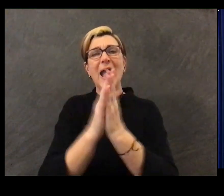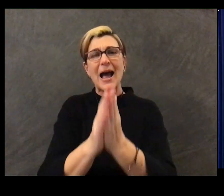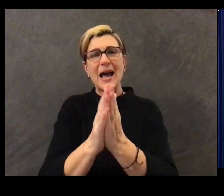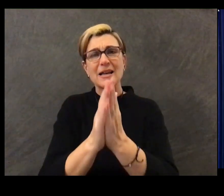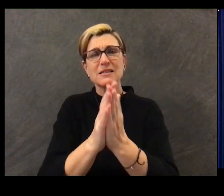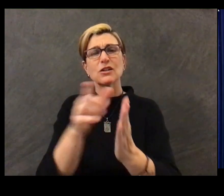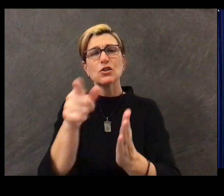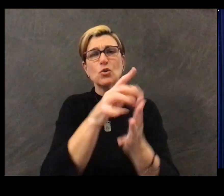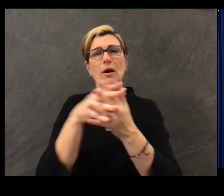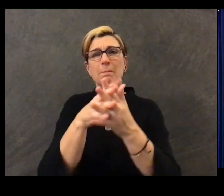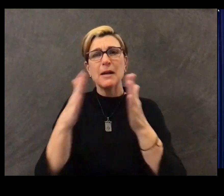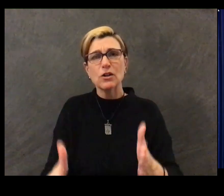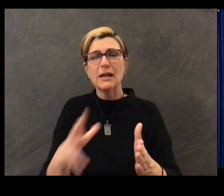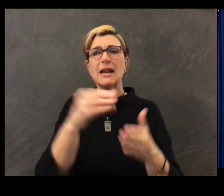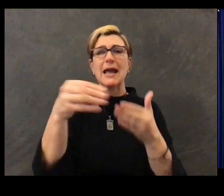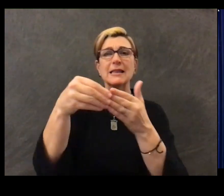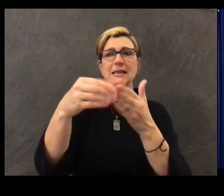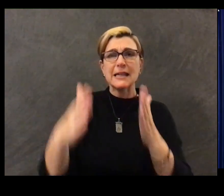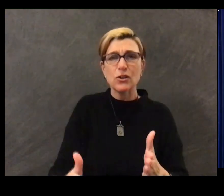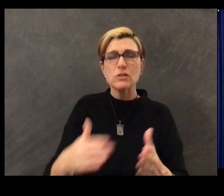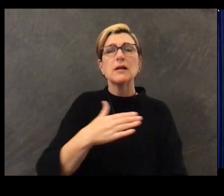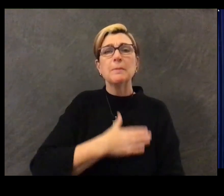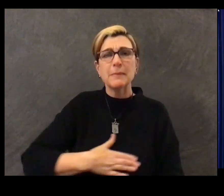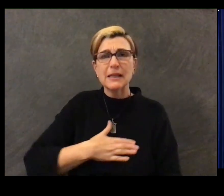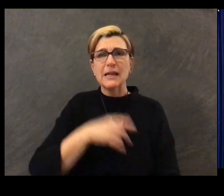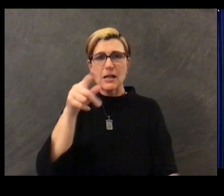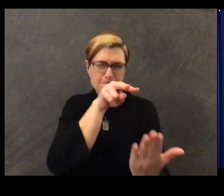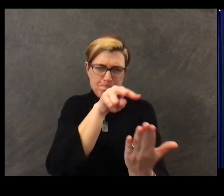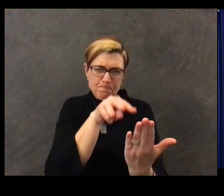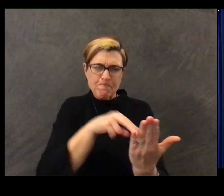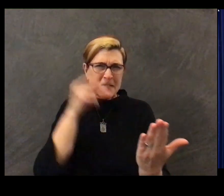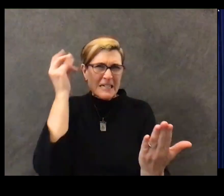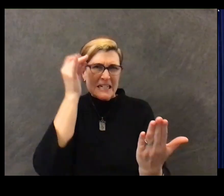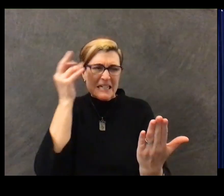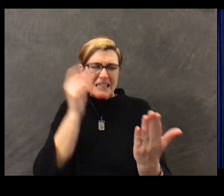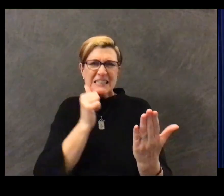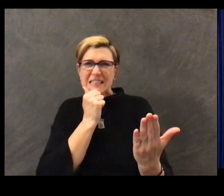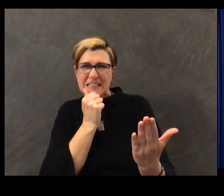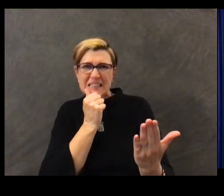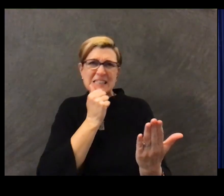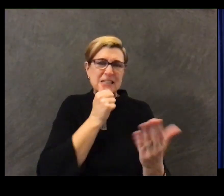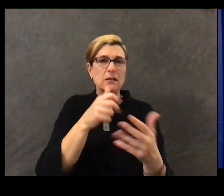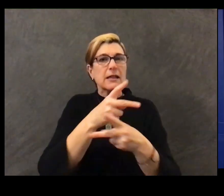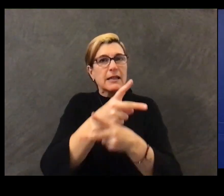leaders to carefully consider how we get back to normal